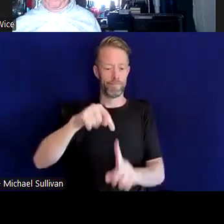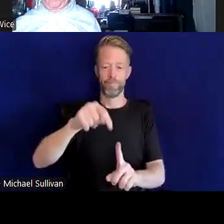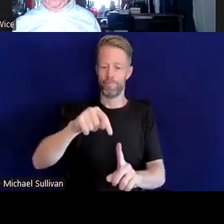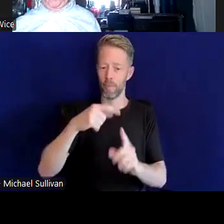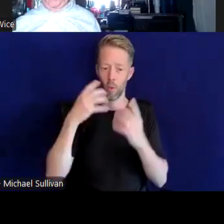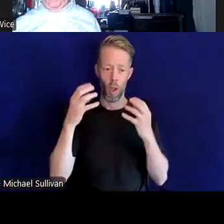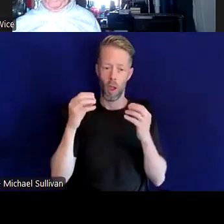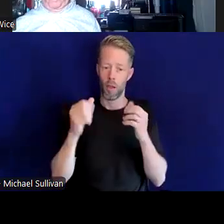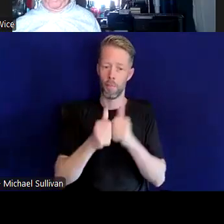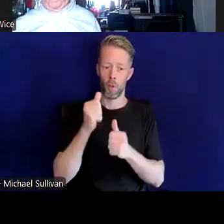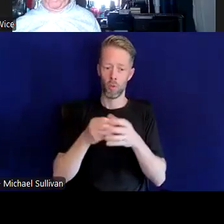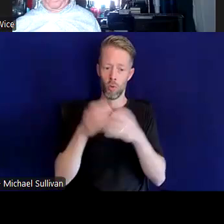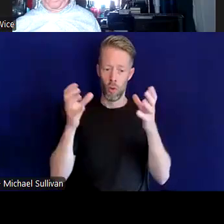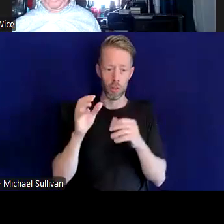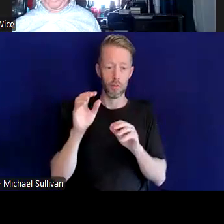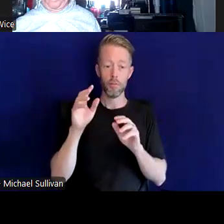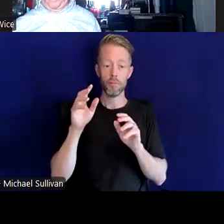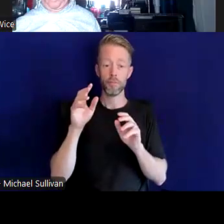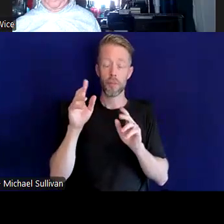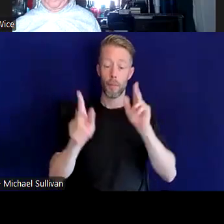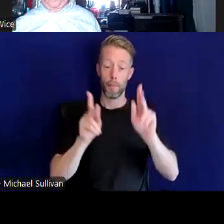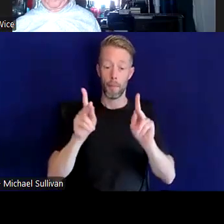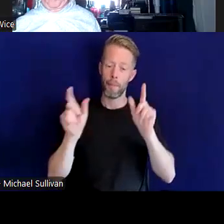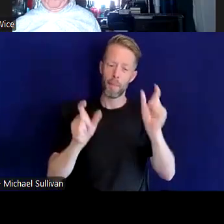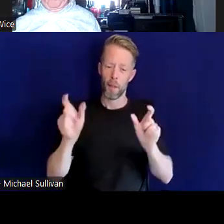growth is more people with